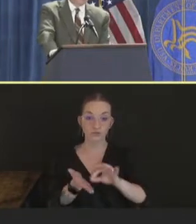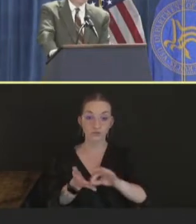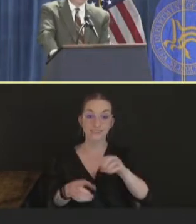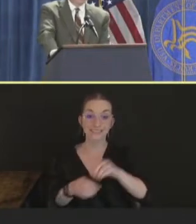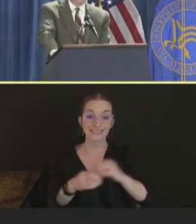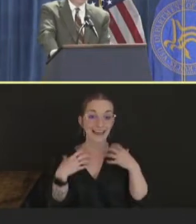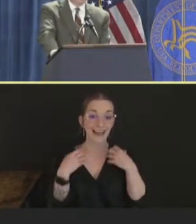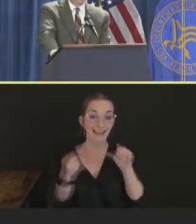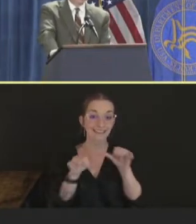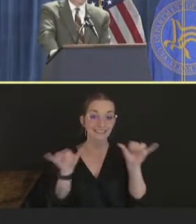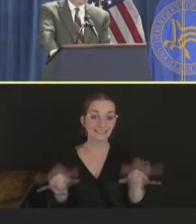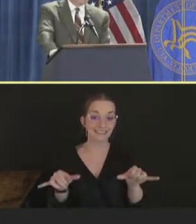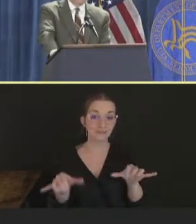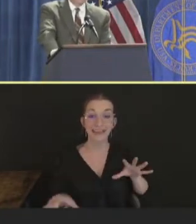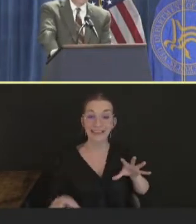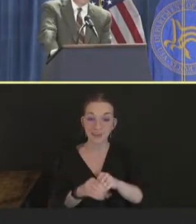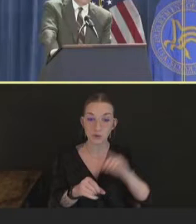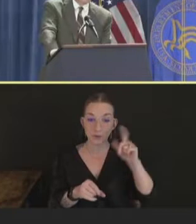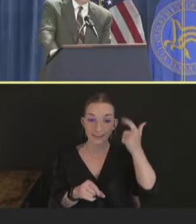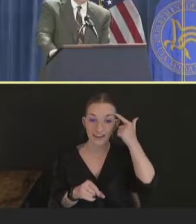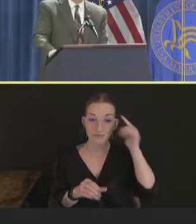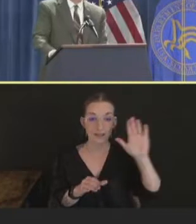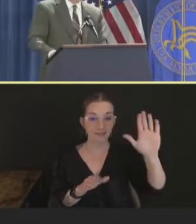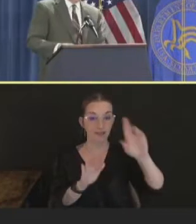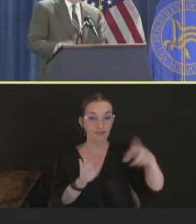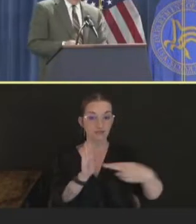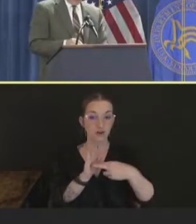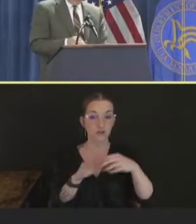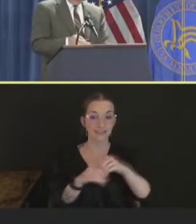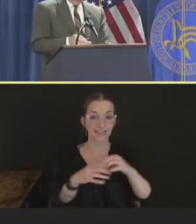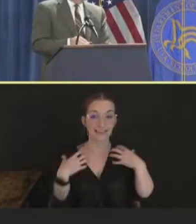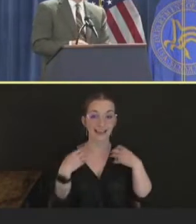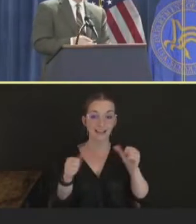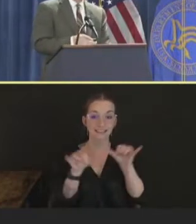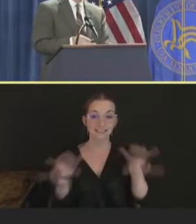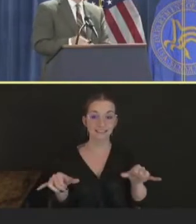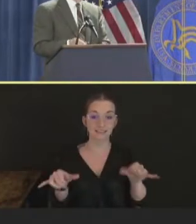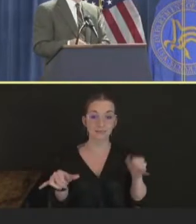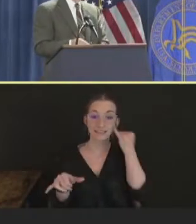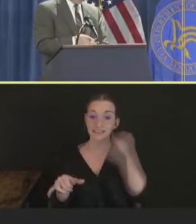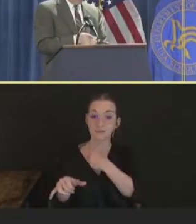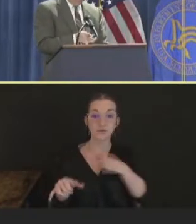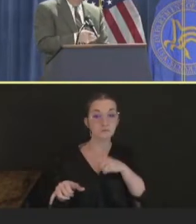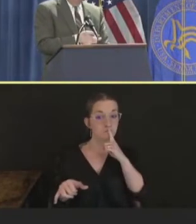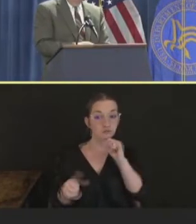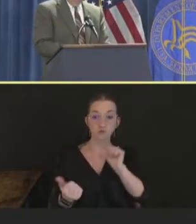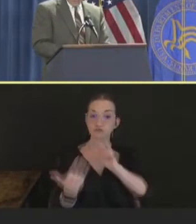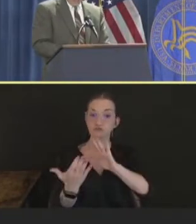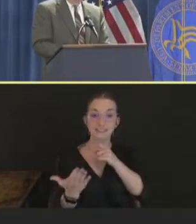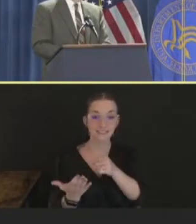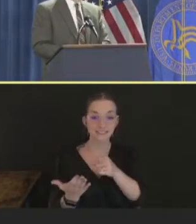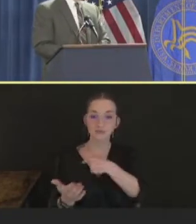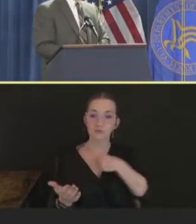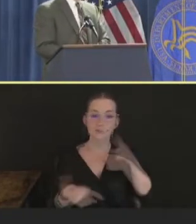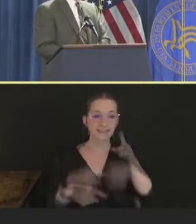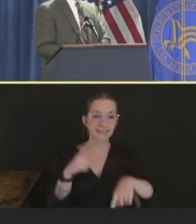including the government's role in it, if we don't address this, we're not going to effectively be able to address the problem.